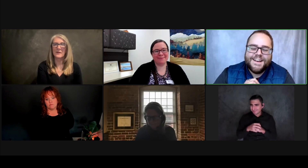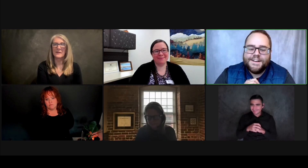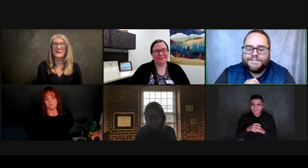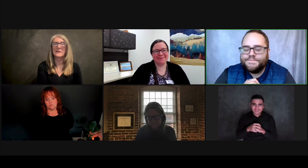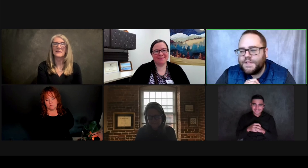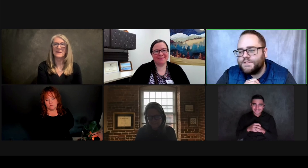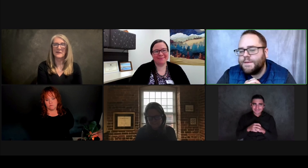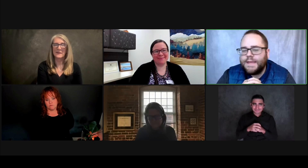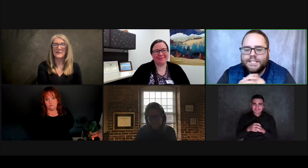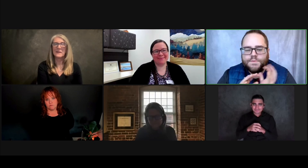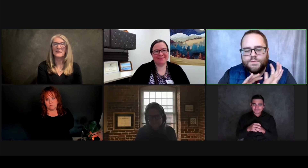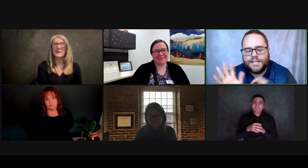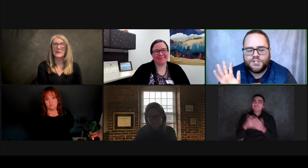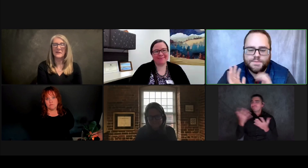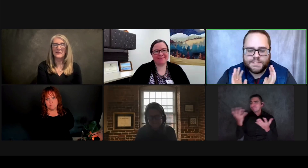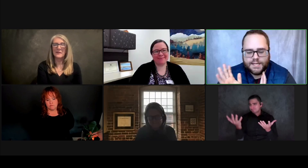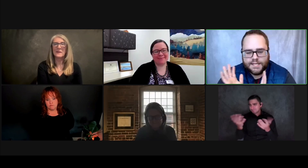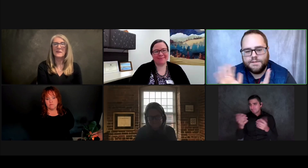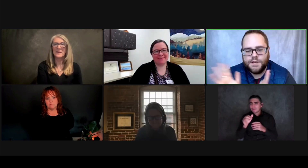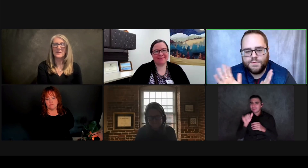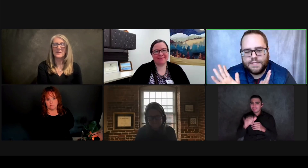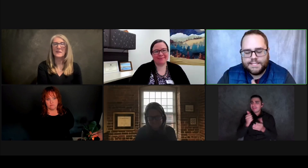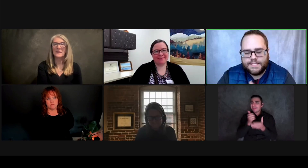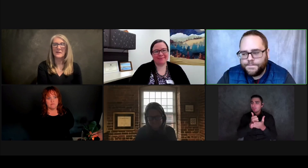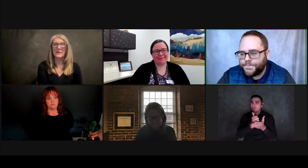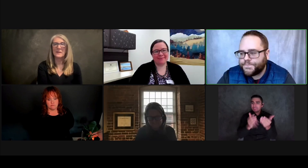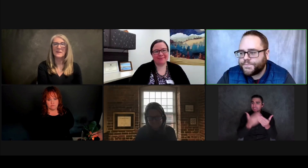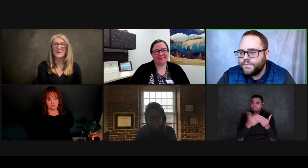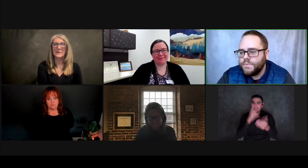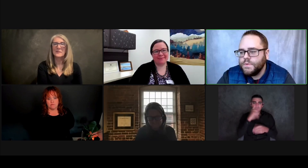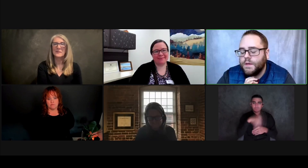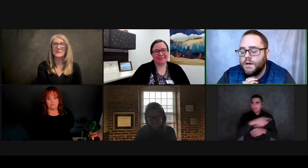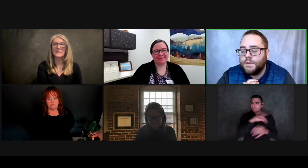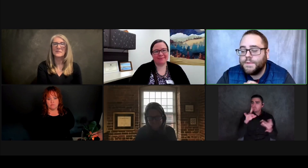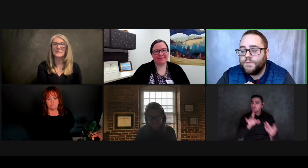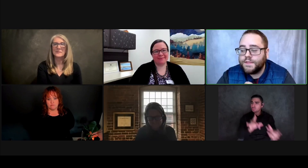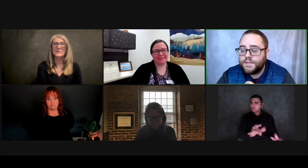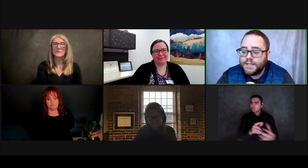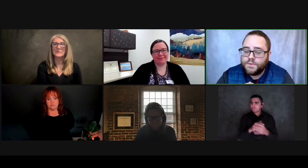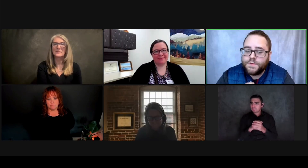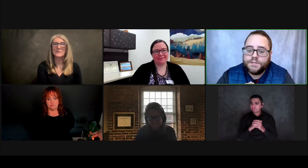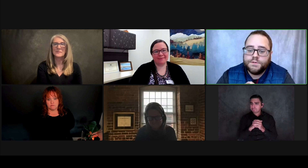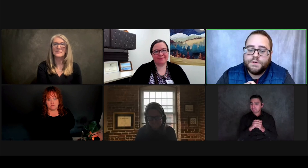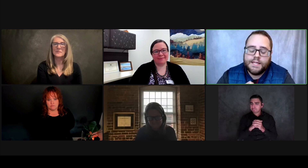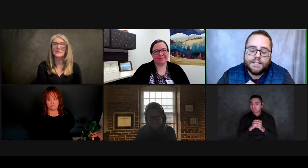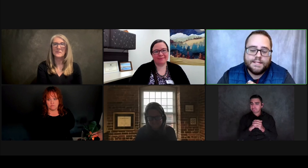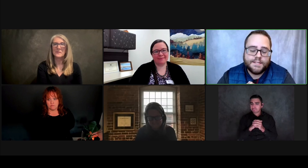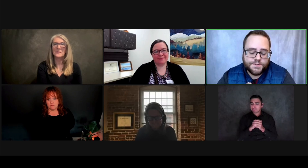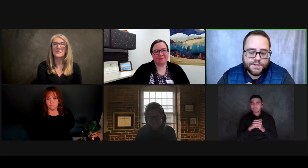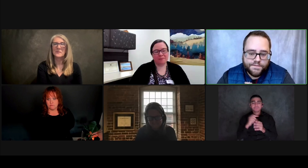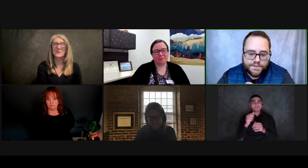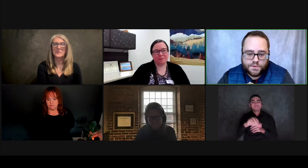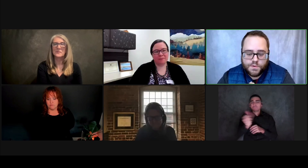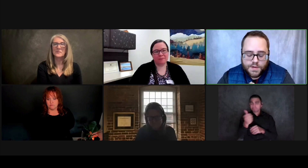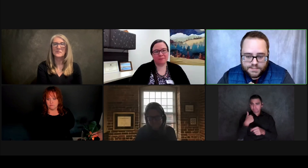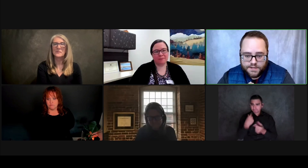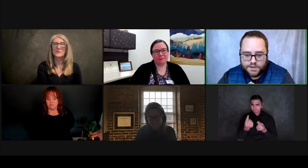And so that makes it, that stream assignment, really easy. And one thing that we do-- and it's also in that video request letter--